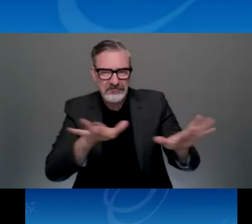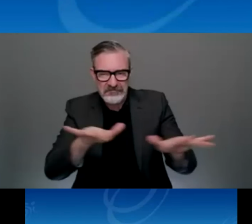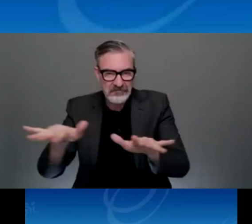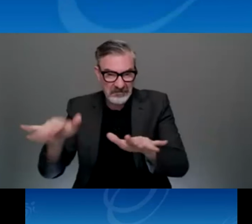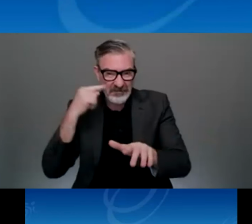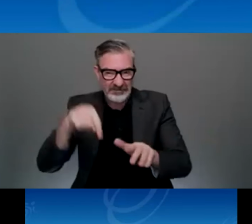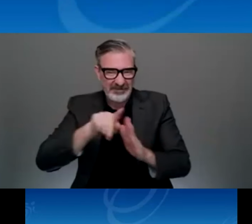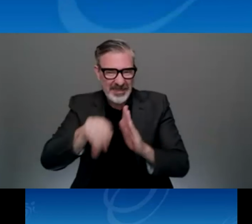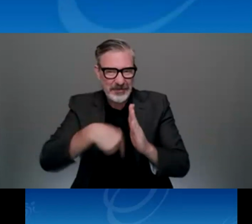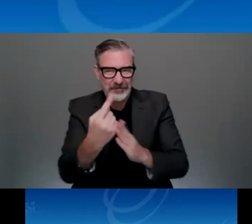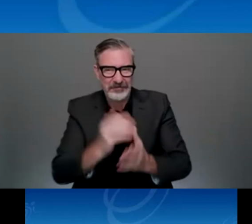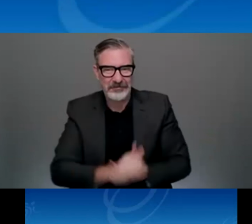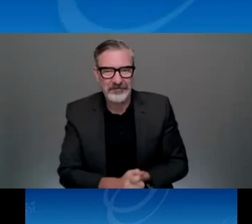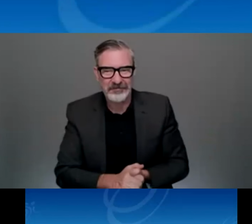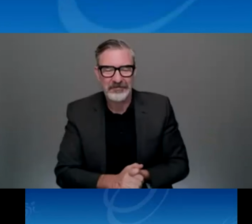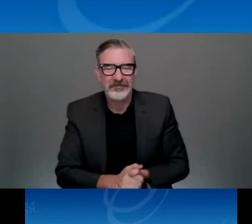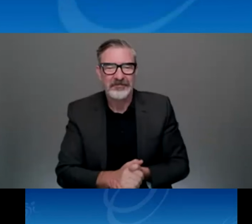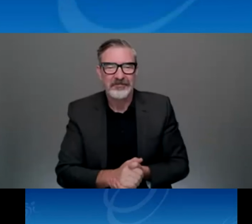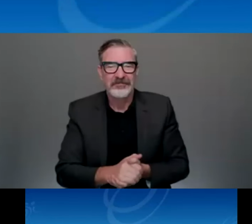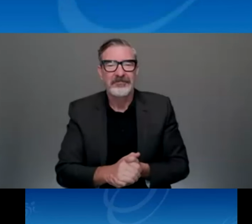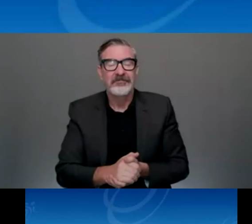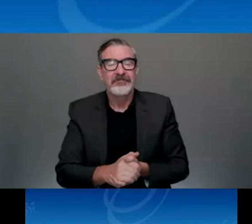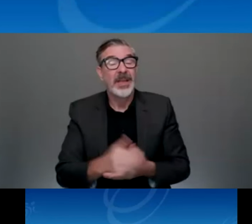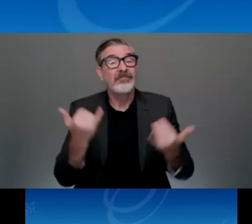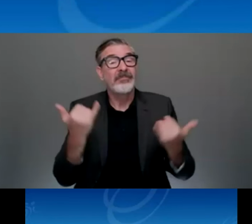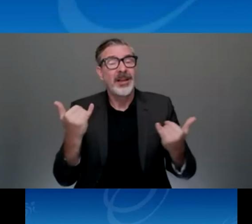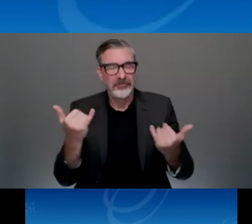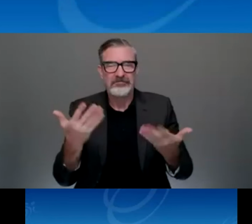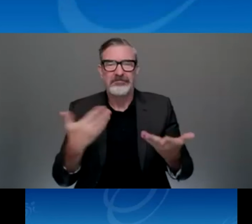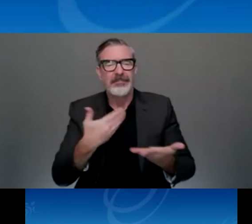Before we begin, I'd like to share my gratitude for the privilege of living